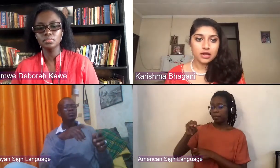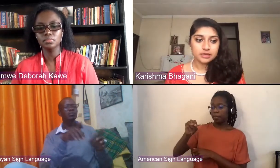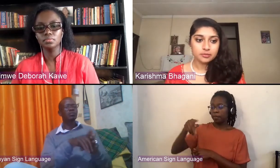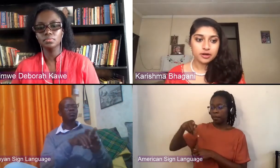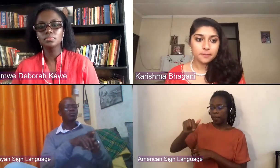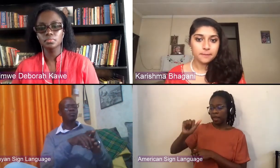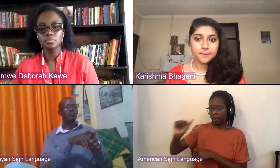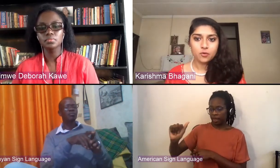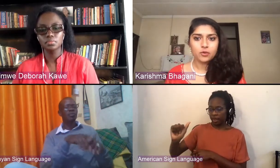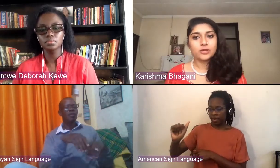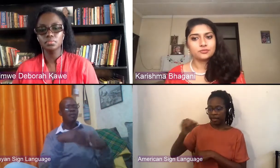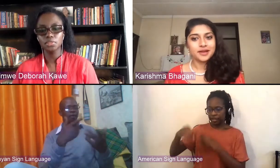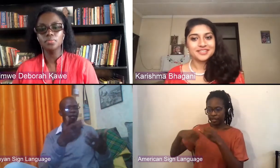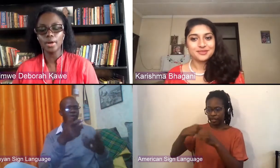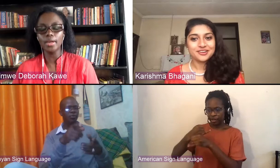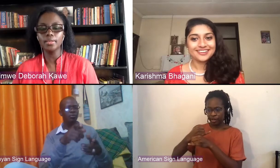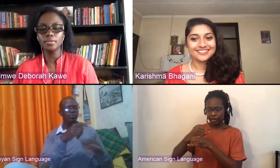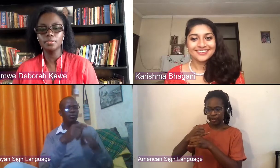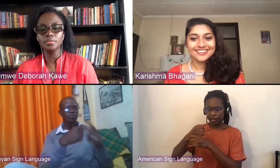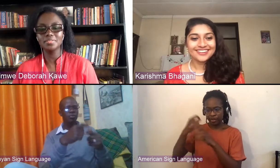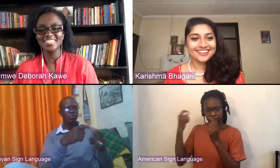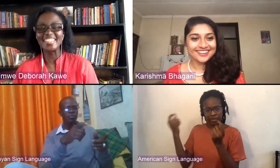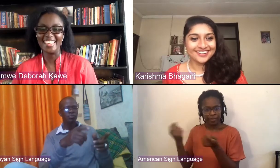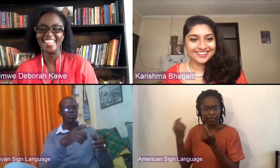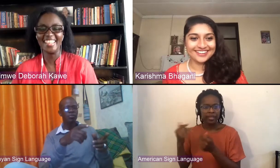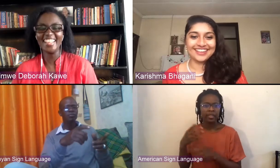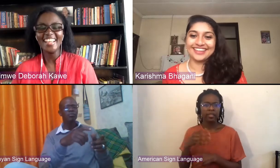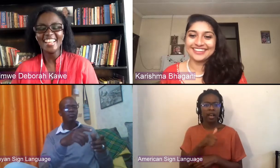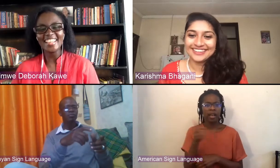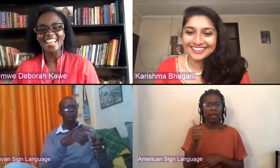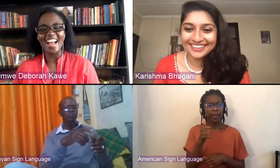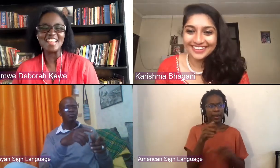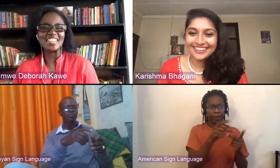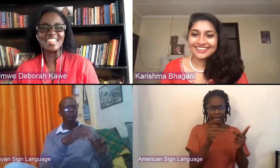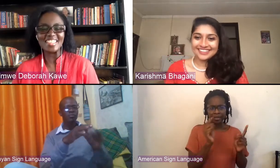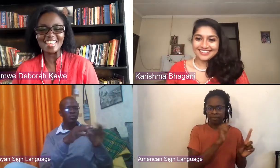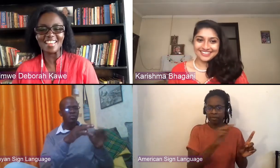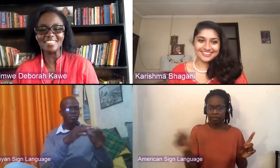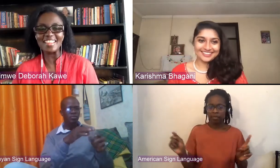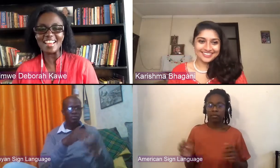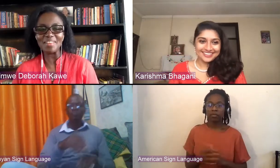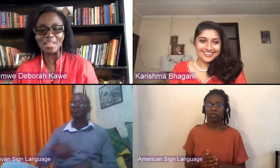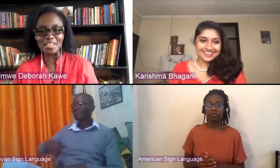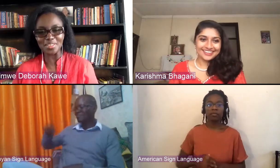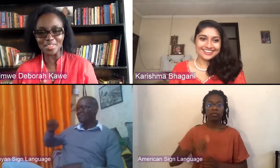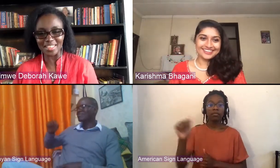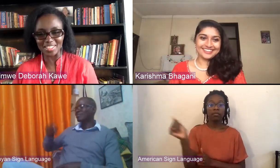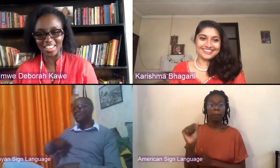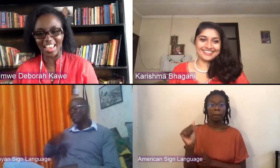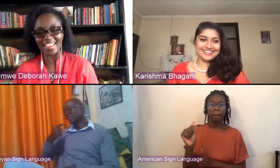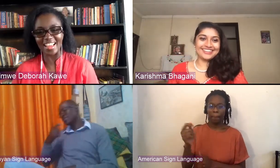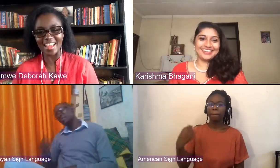at Tebere, we do at Tebere . Yeah, I was gonna say, yeah, we do this together.